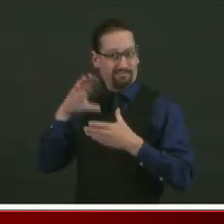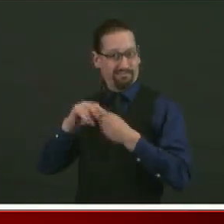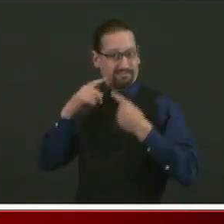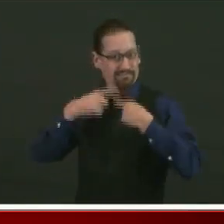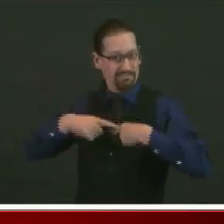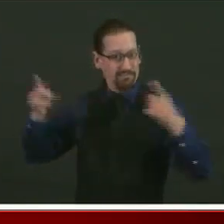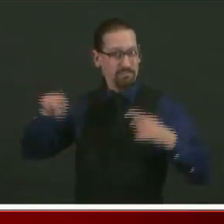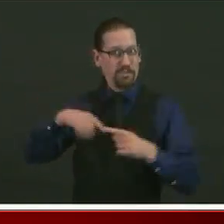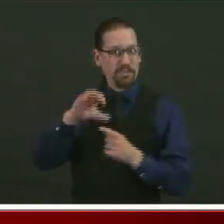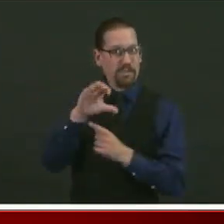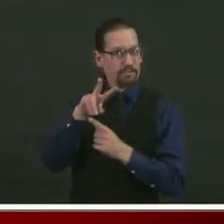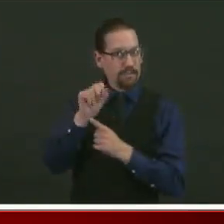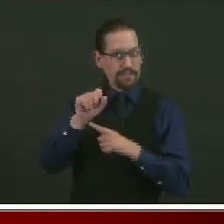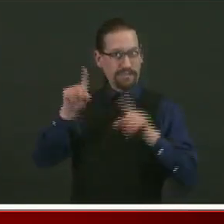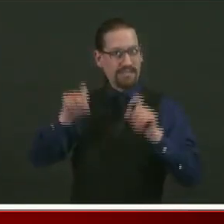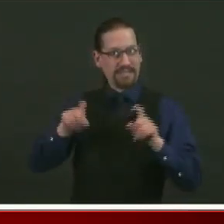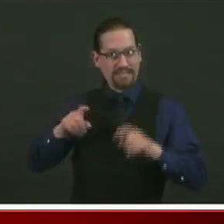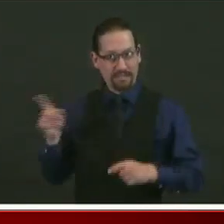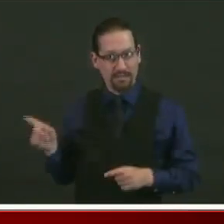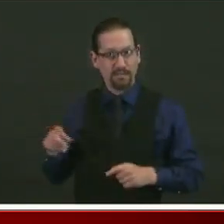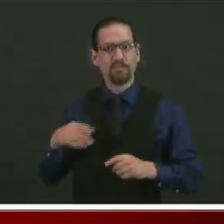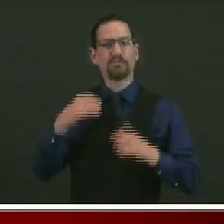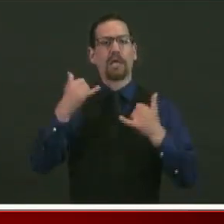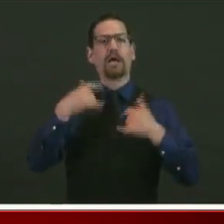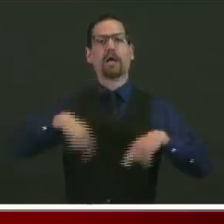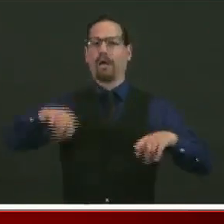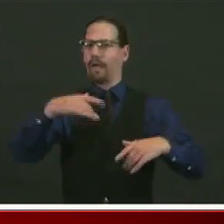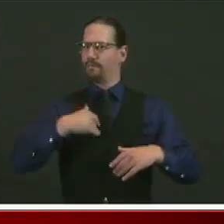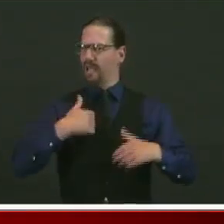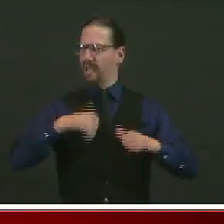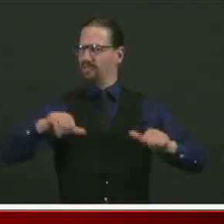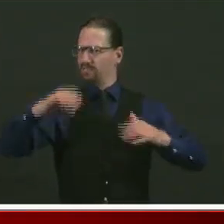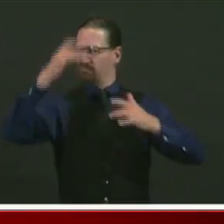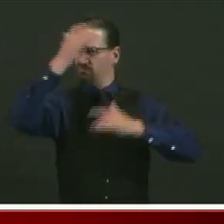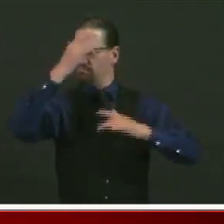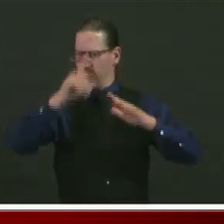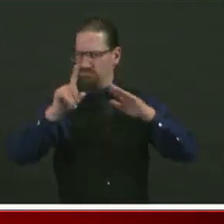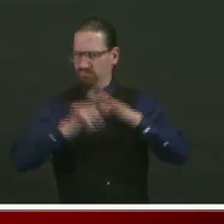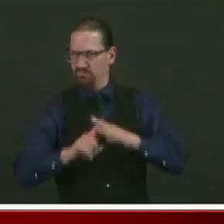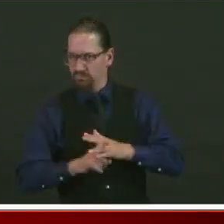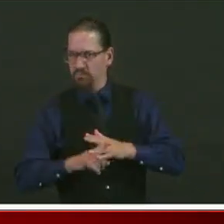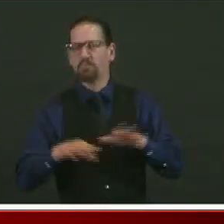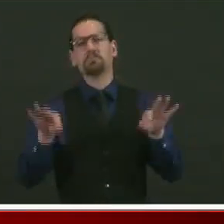ABOUT THE TESTING THAT THE GOVERNOR ANNOUNCED TODAY. WE WANT ANYONE WHO HAS SYMPTOMS